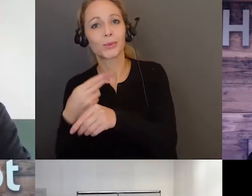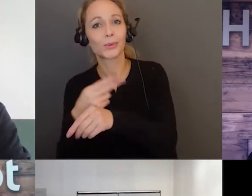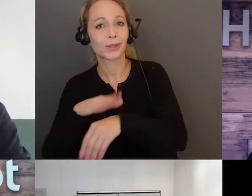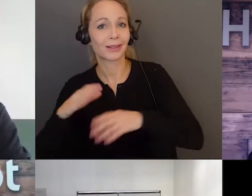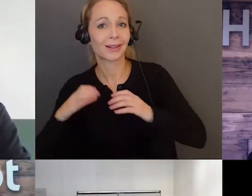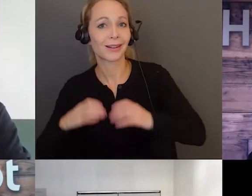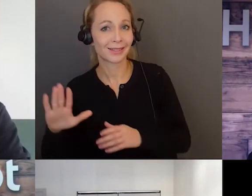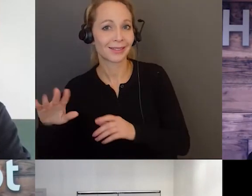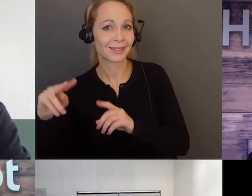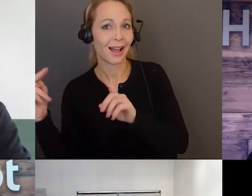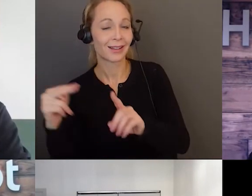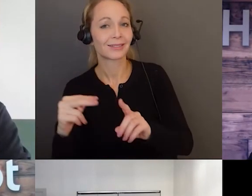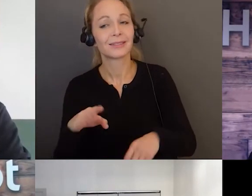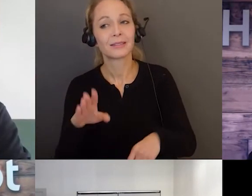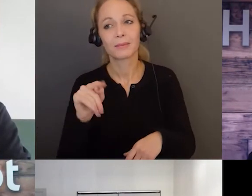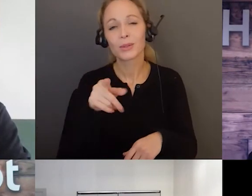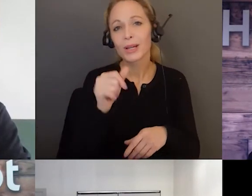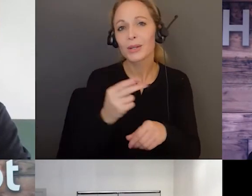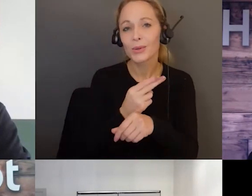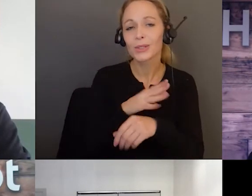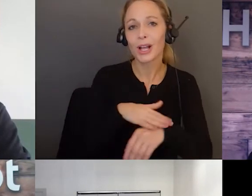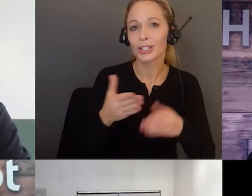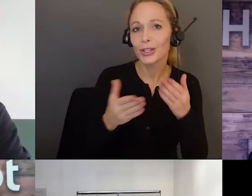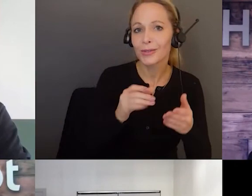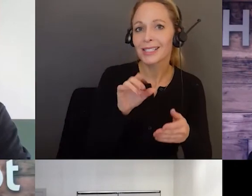BUT YOU CAN DEFINITELY USE THAT END POINT ON SERVER SIDE, JAVASCRIPT.